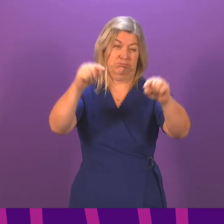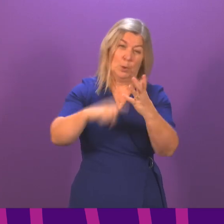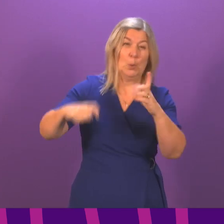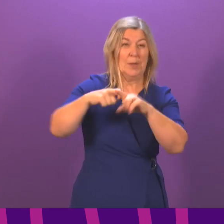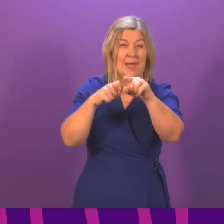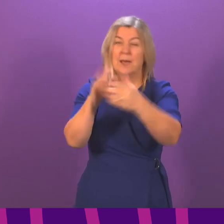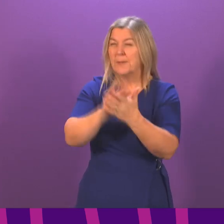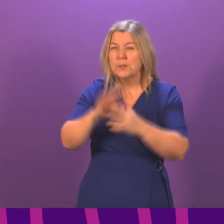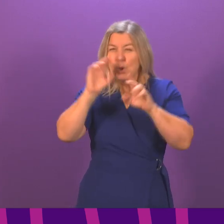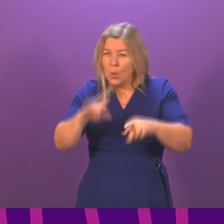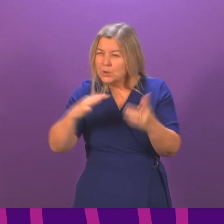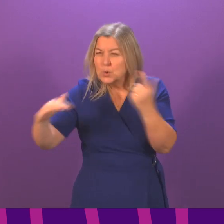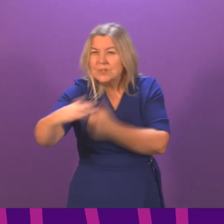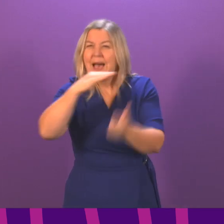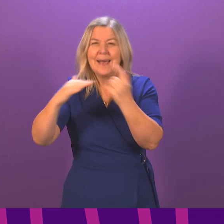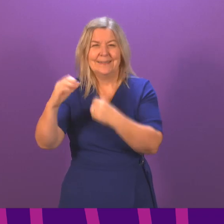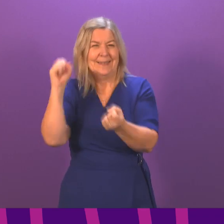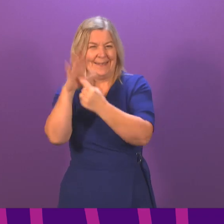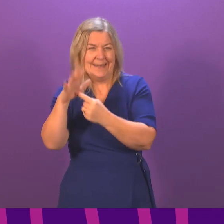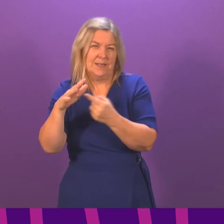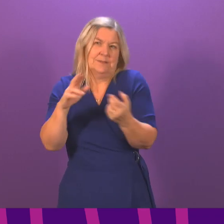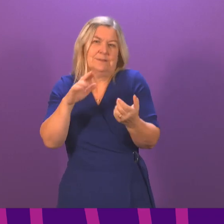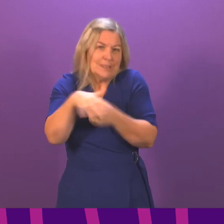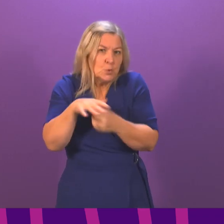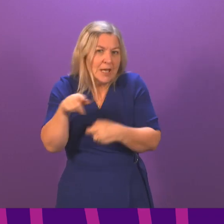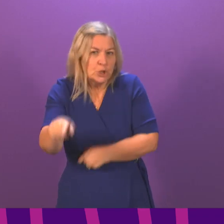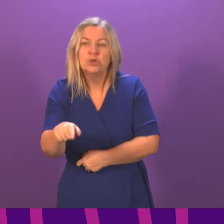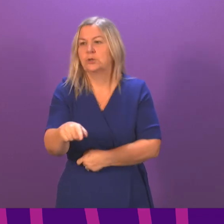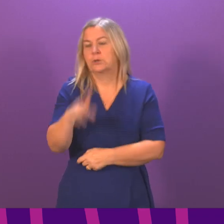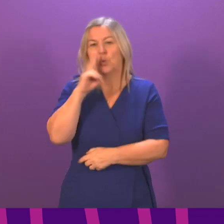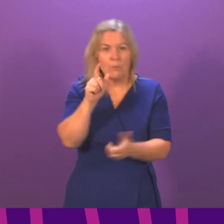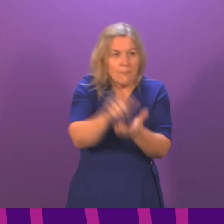societal challenges, help to shape future markets, spark innovation—I hope—and deliver